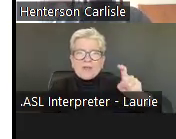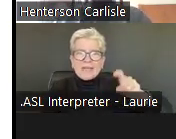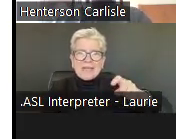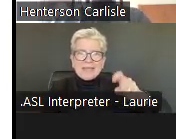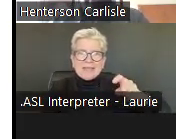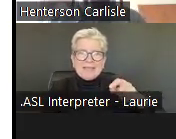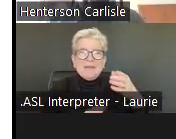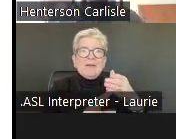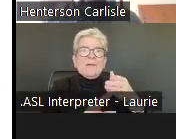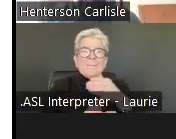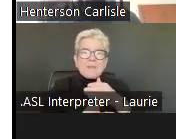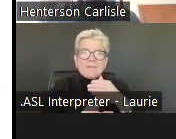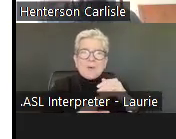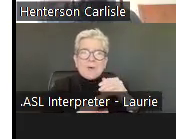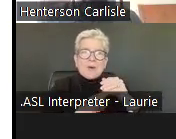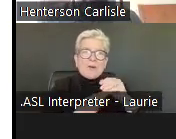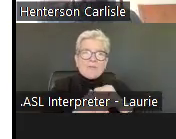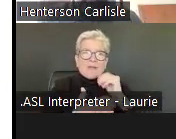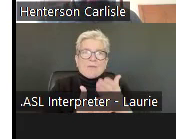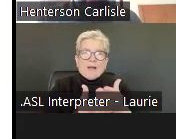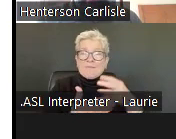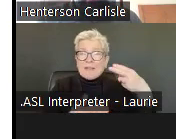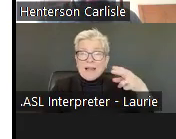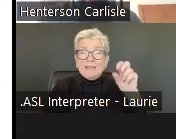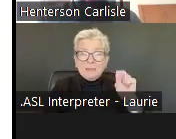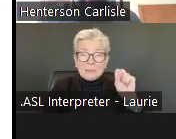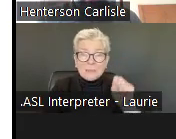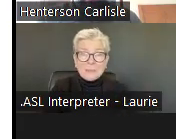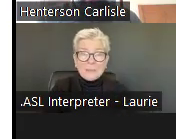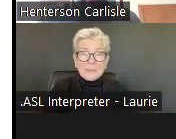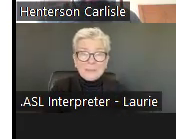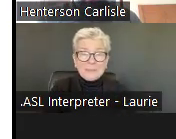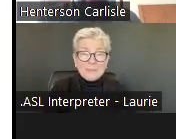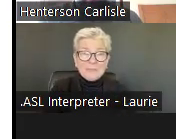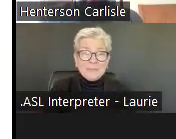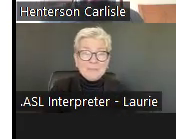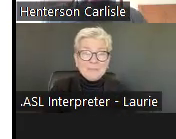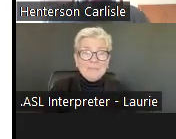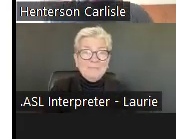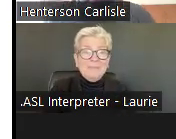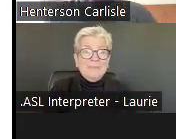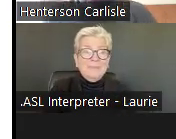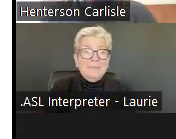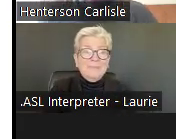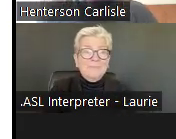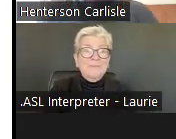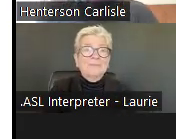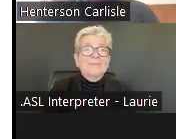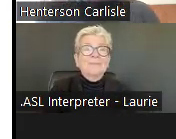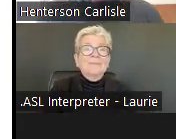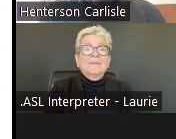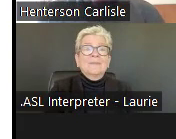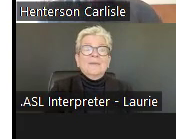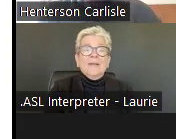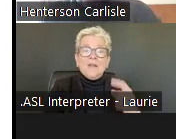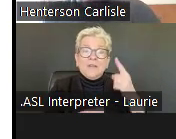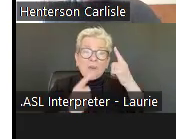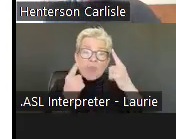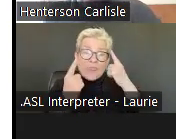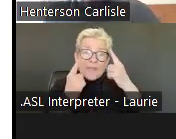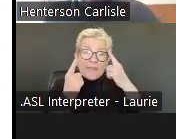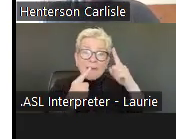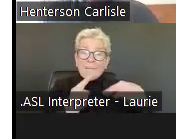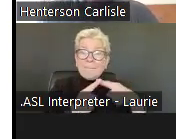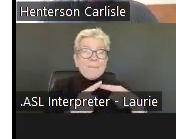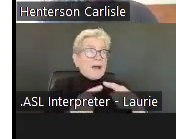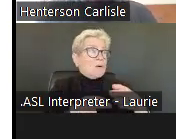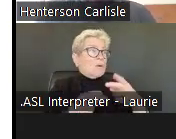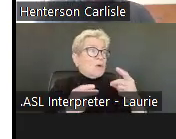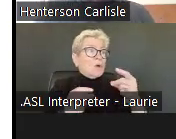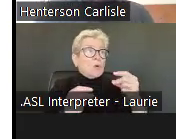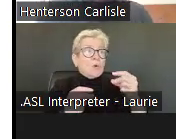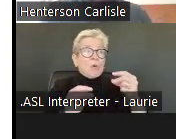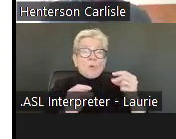coming to high school. So thinking about quick wins, a way to get started is first